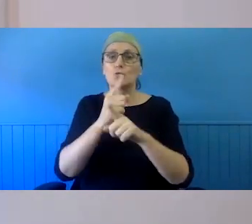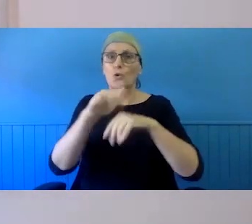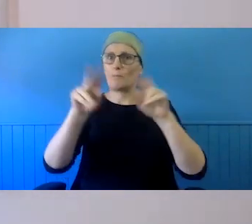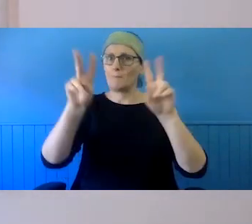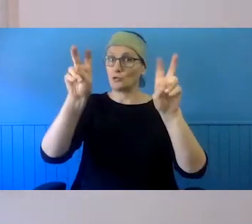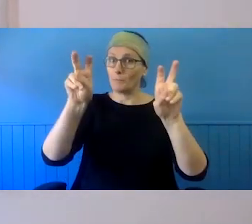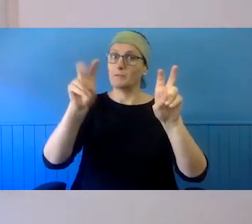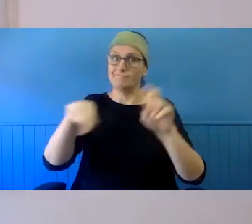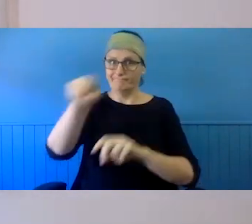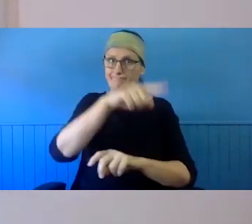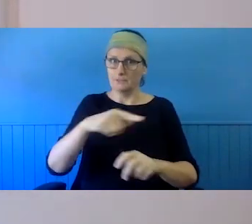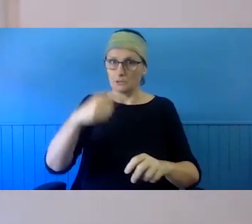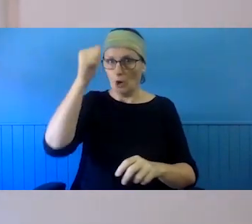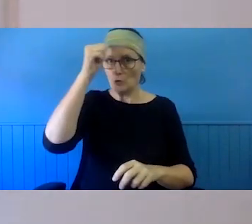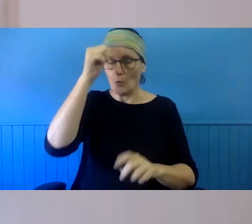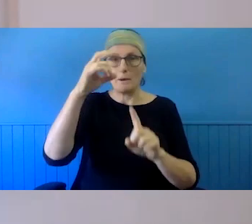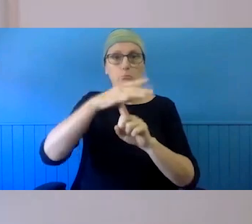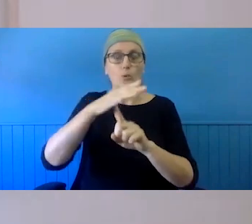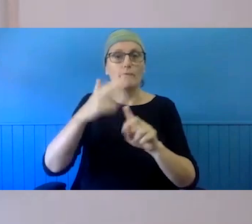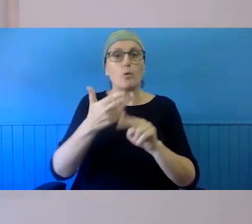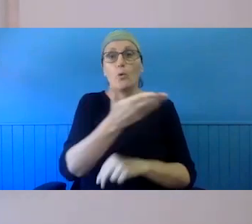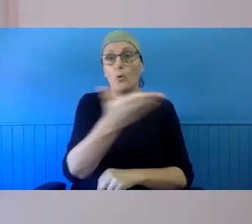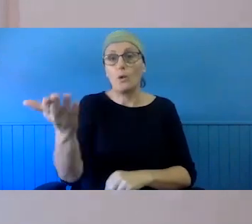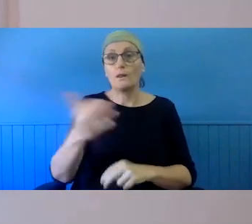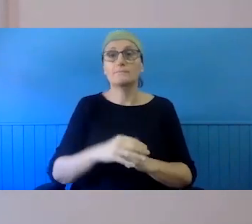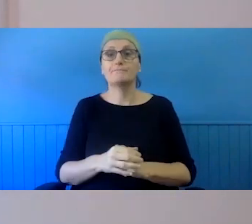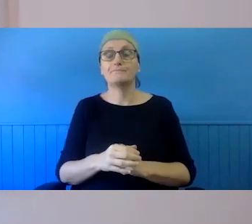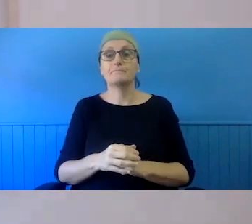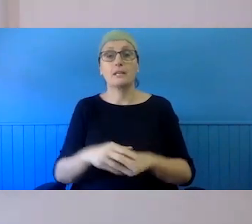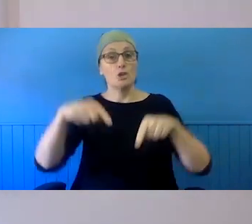you during this time of intense change and unprecedented challenges.